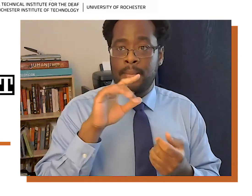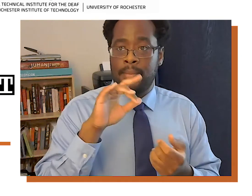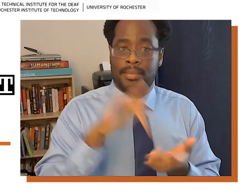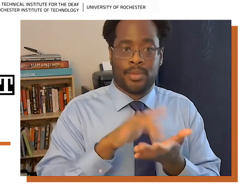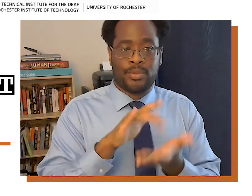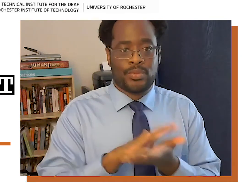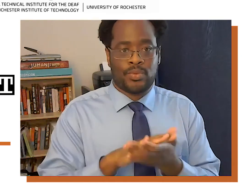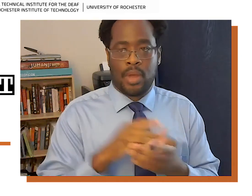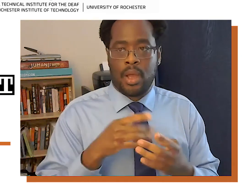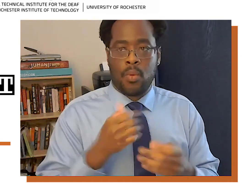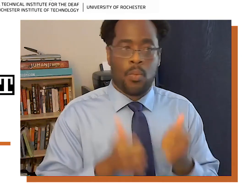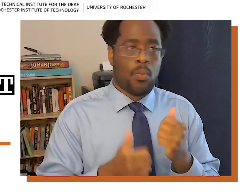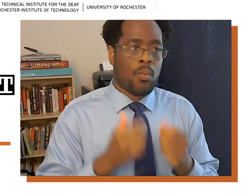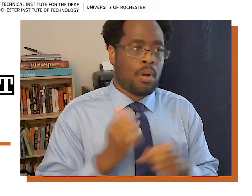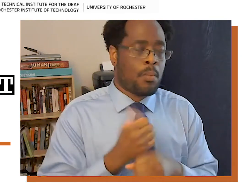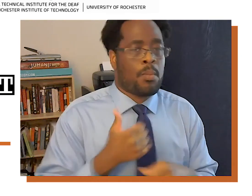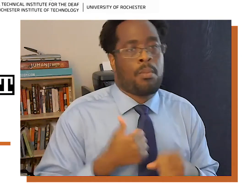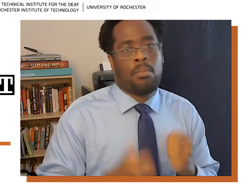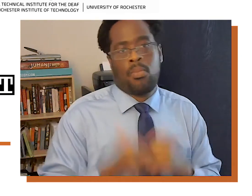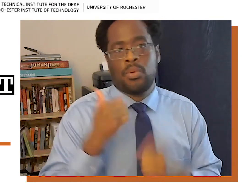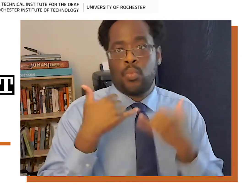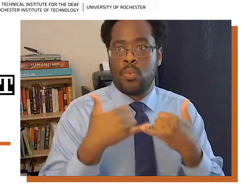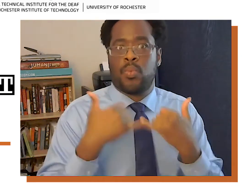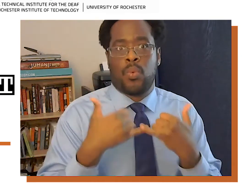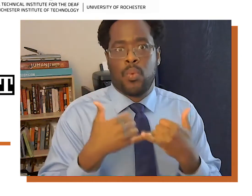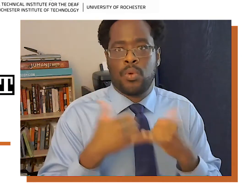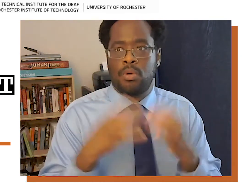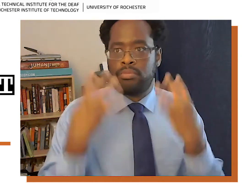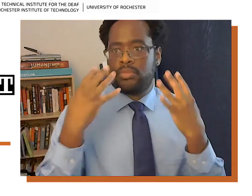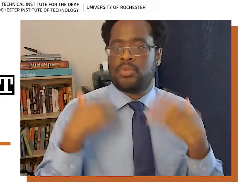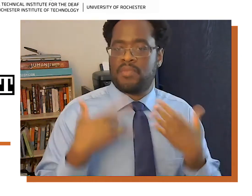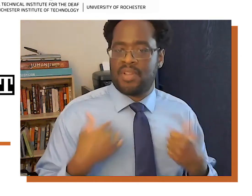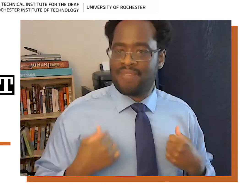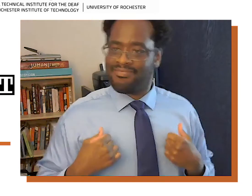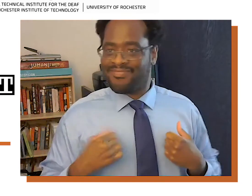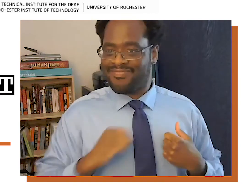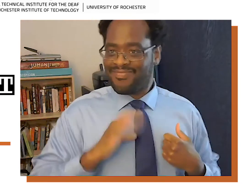where I was the one who could succeed and who could achieve,